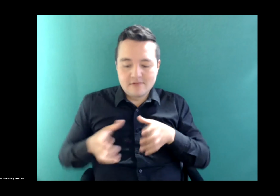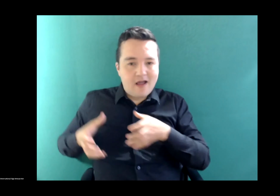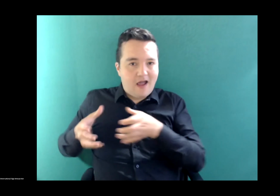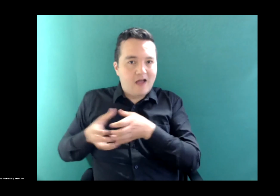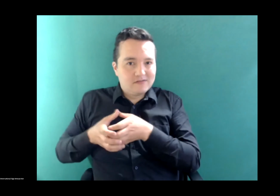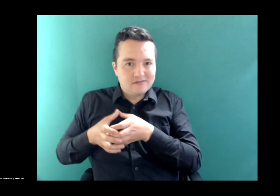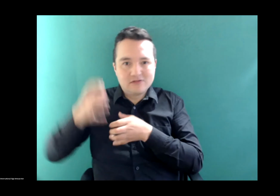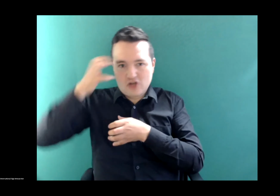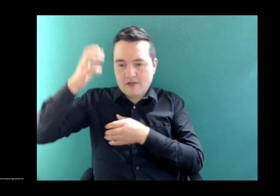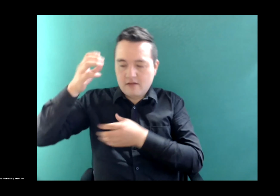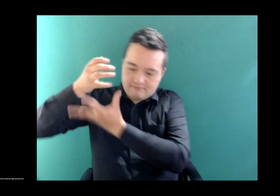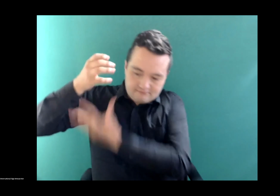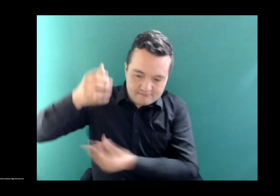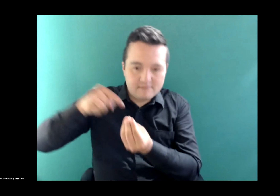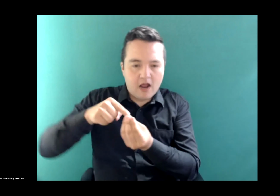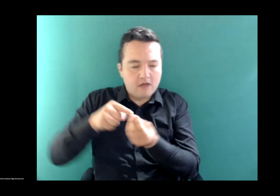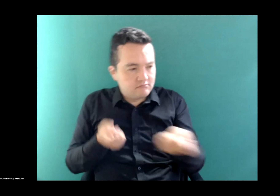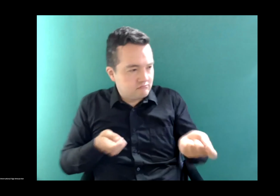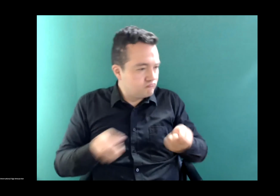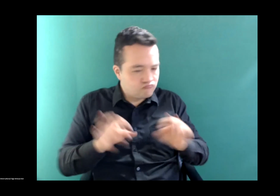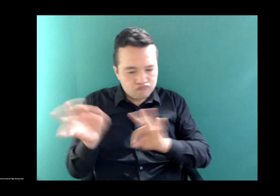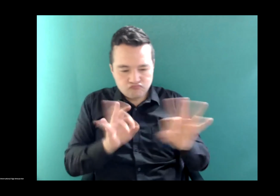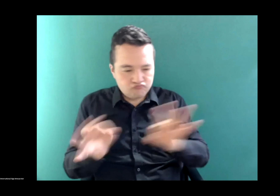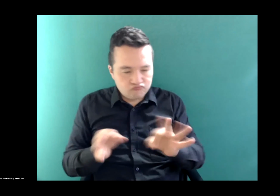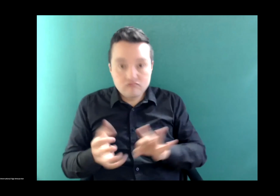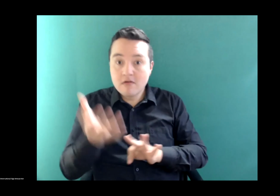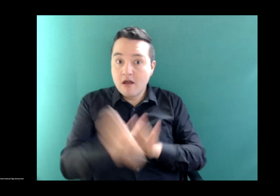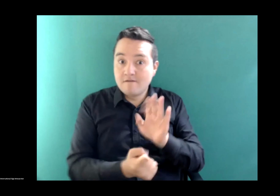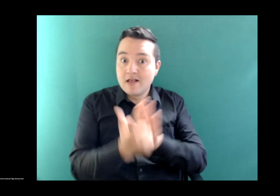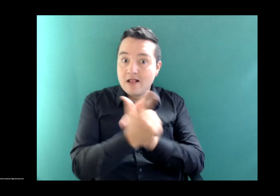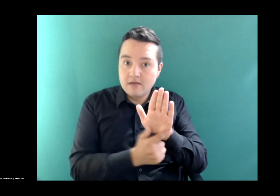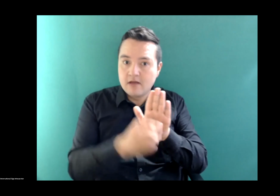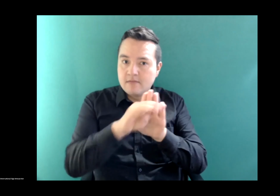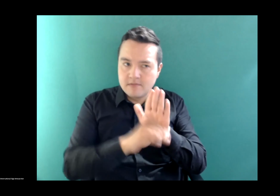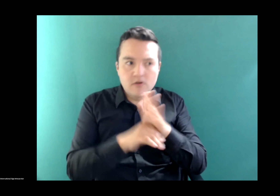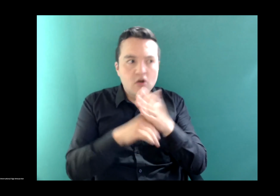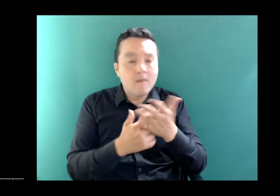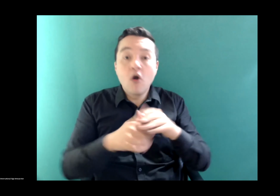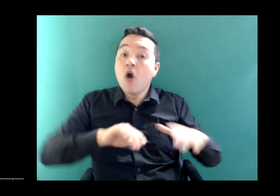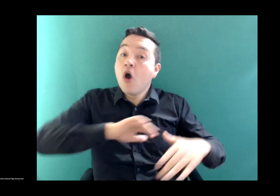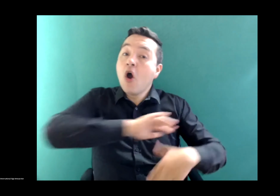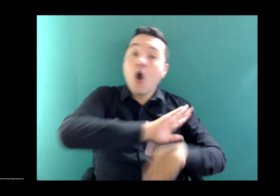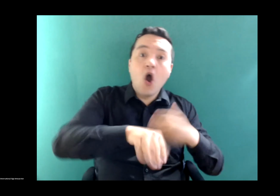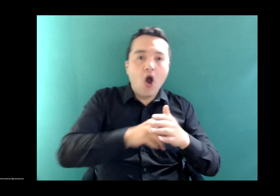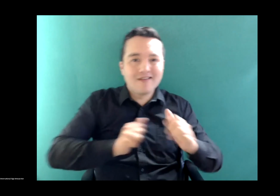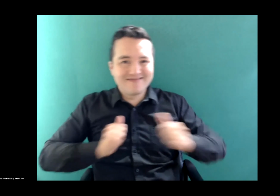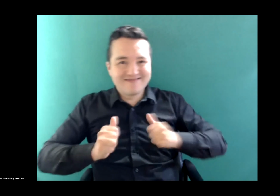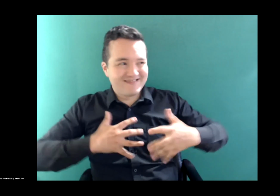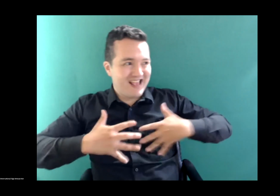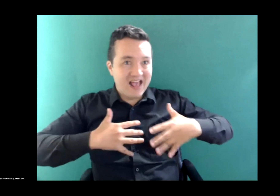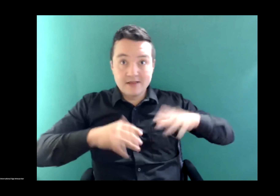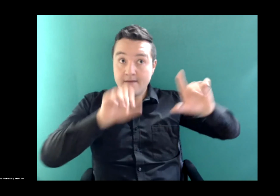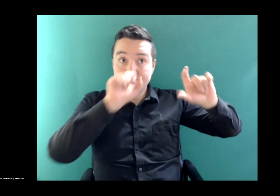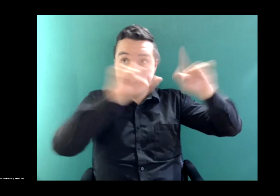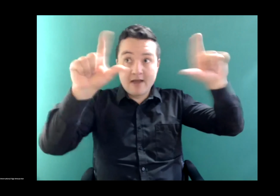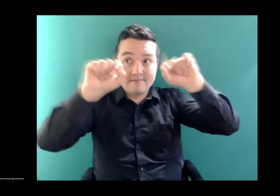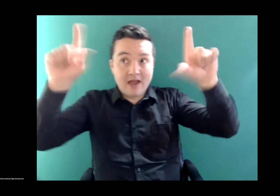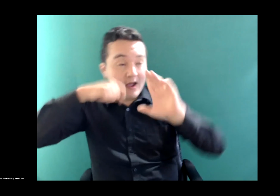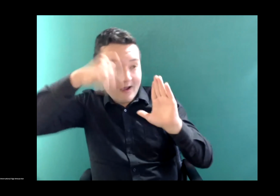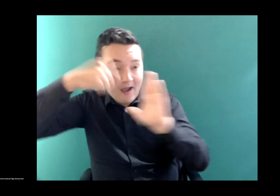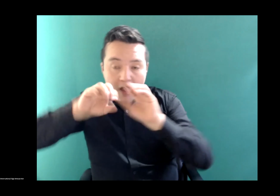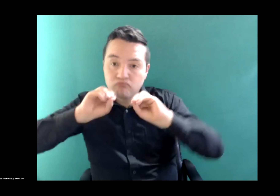And then before that, we bring ICT's and technology.